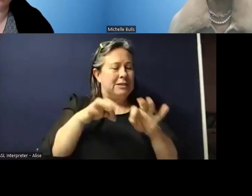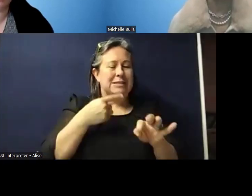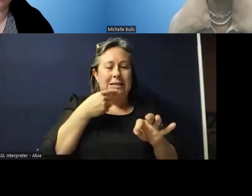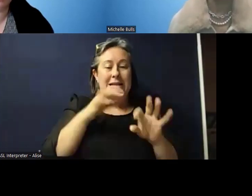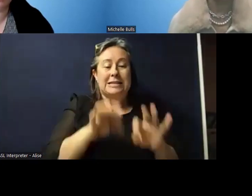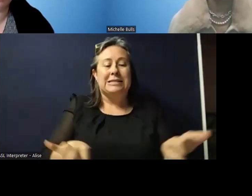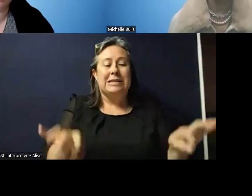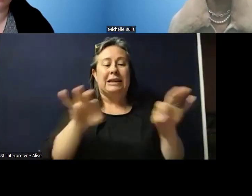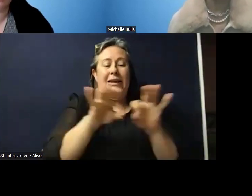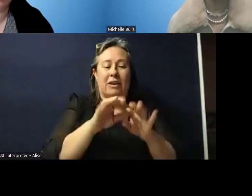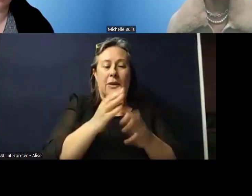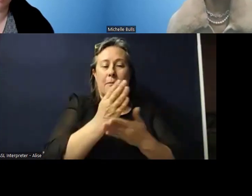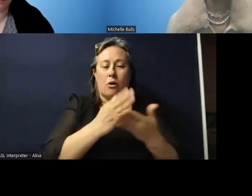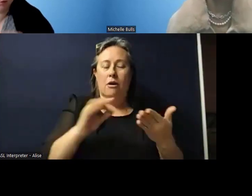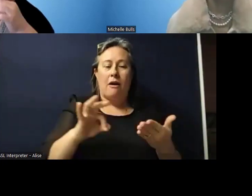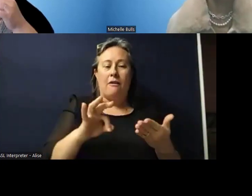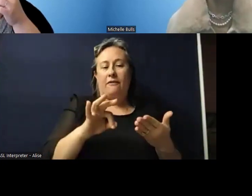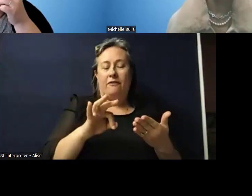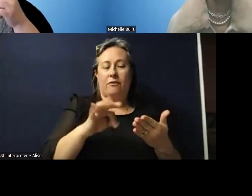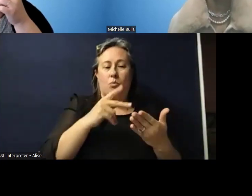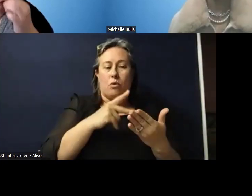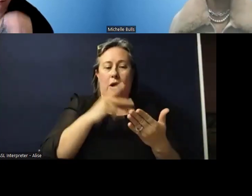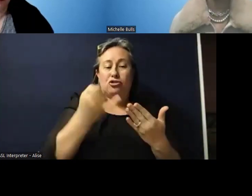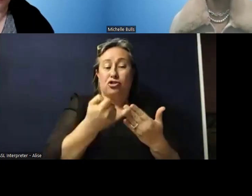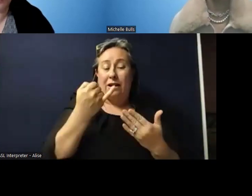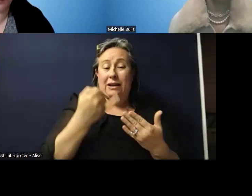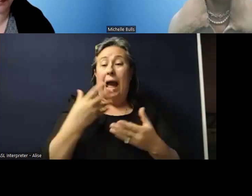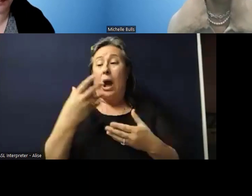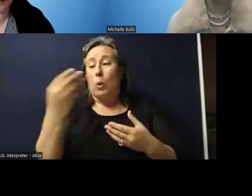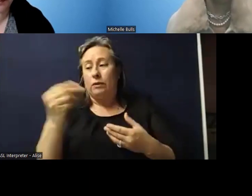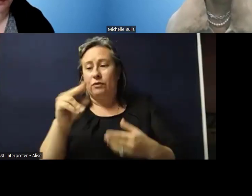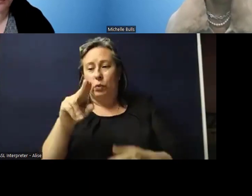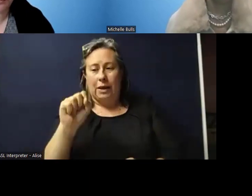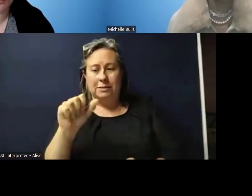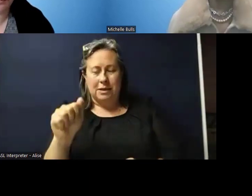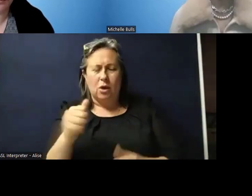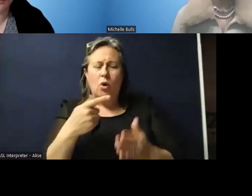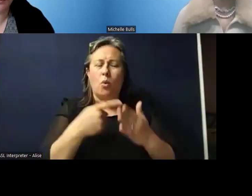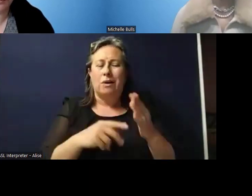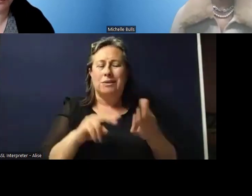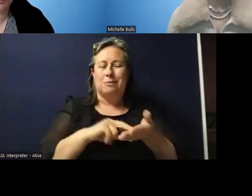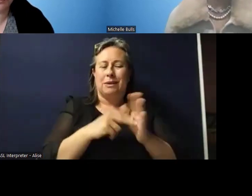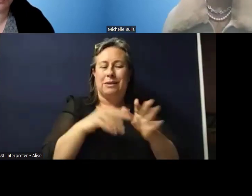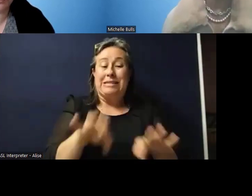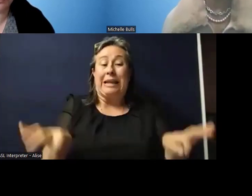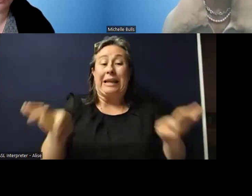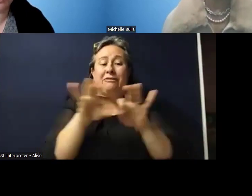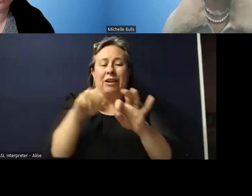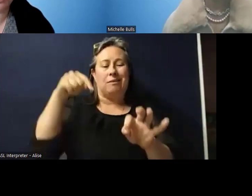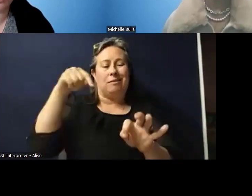being conducted outside the US. And as Michelle just explained, what is significant is really going to differ